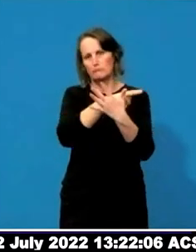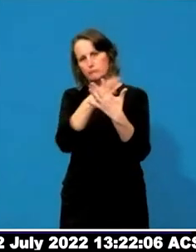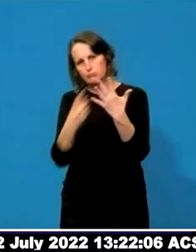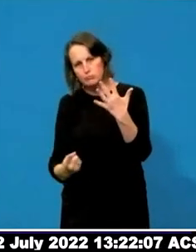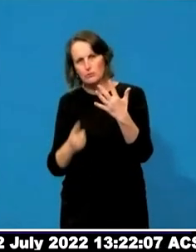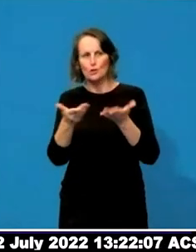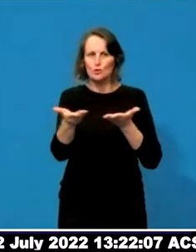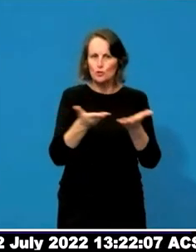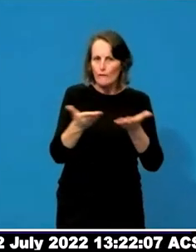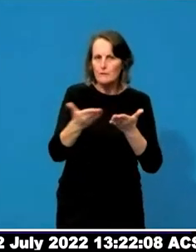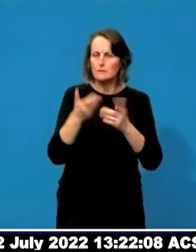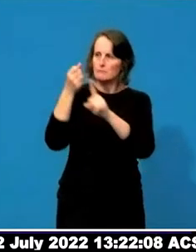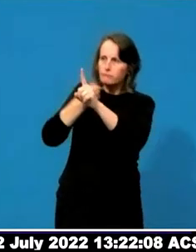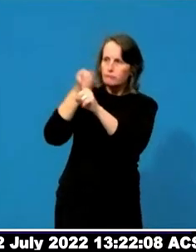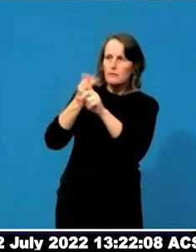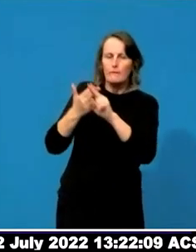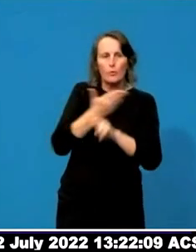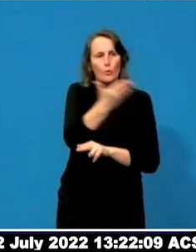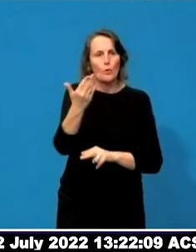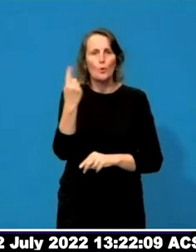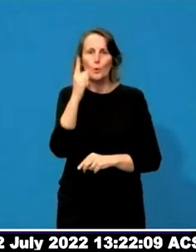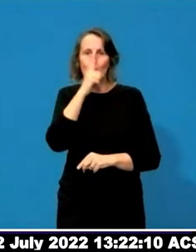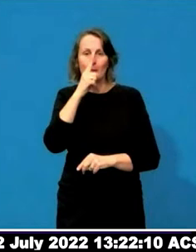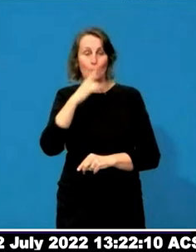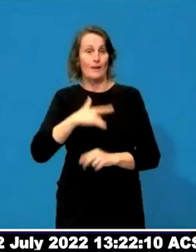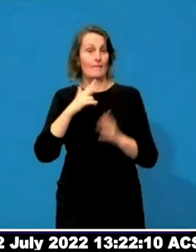for people living in the NPY region.